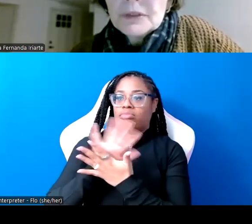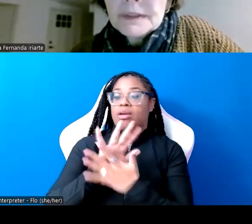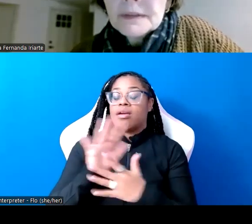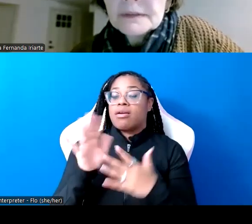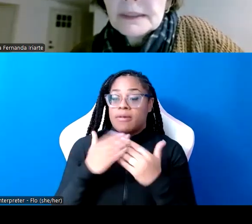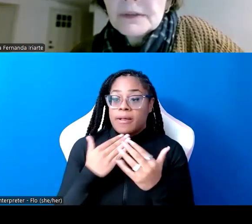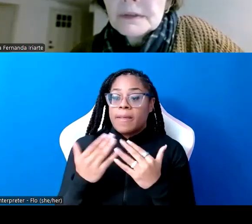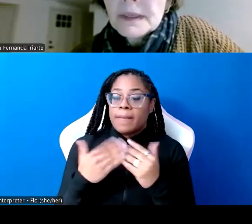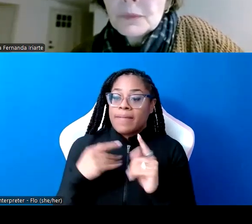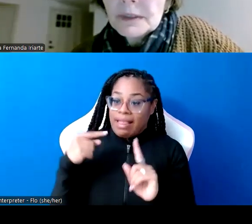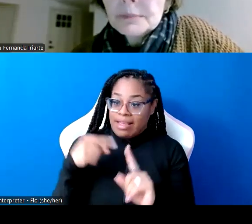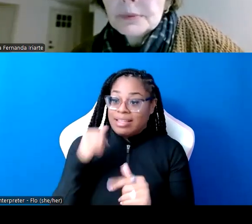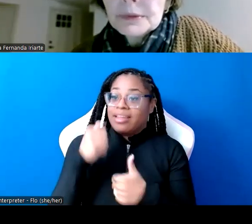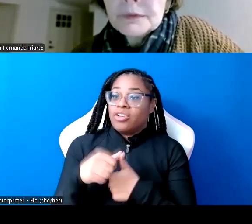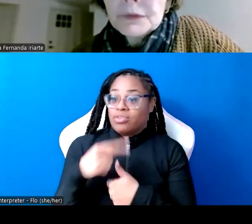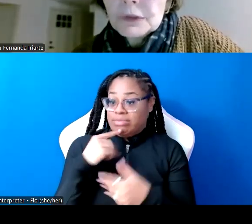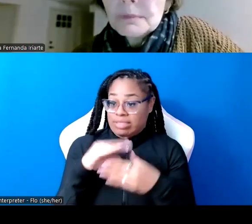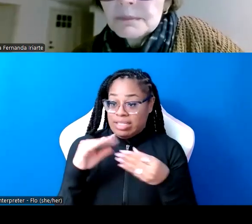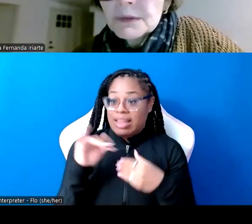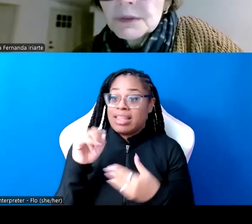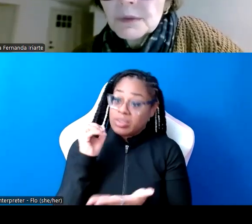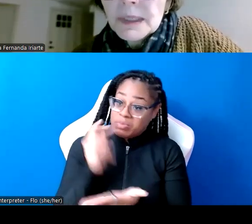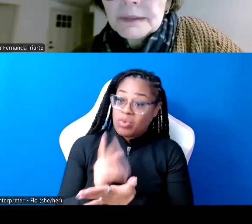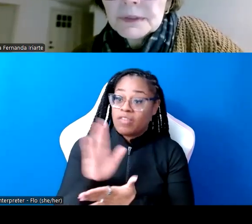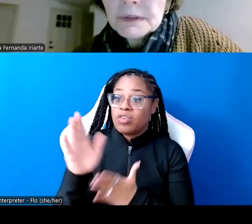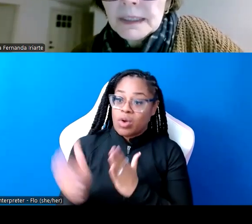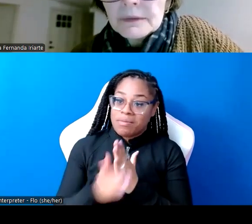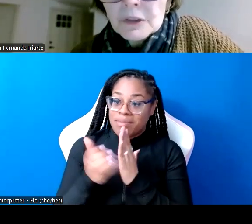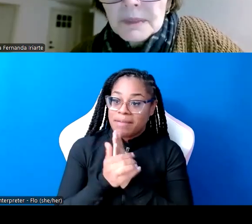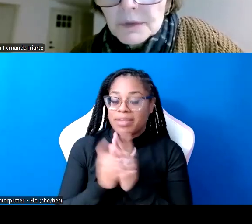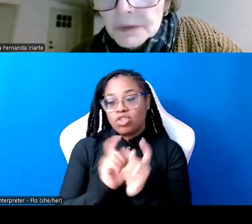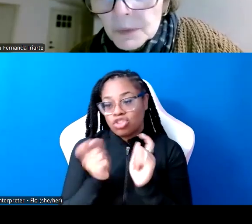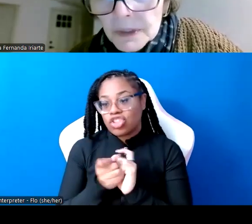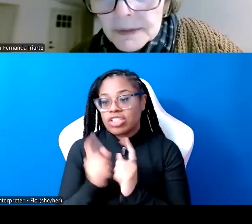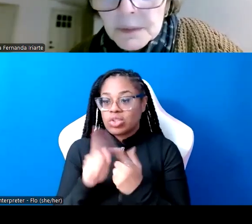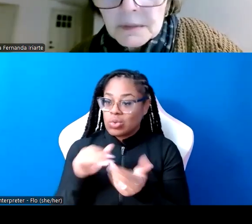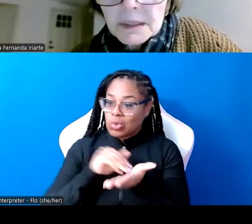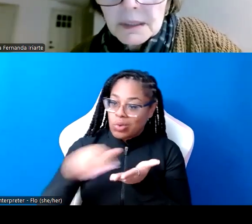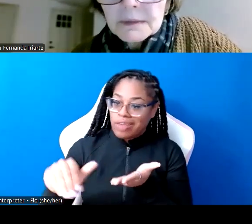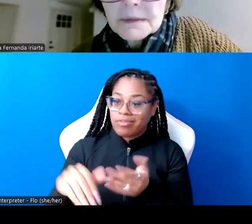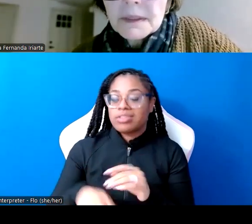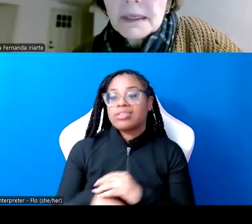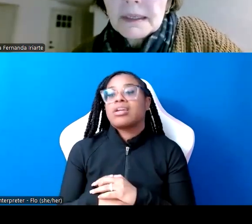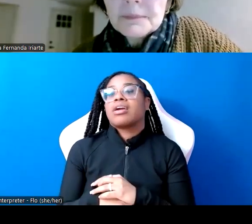This is a letter that says we approved your amendments to the waiver, your amendments for these amendments.